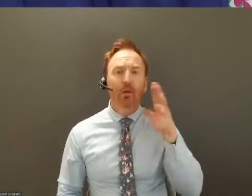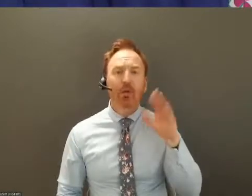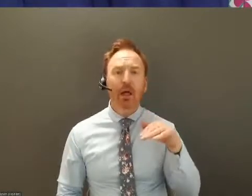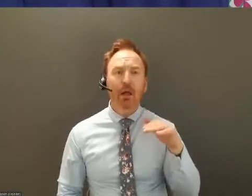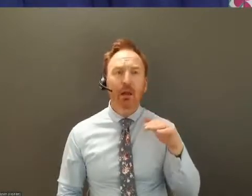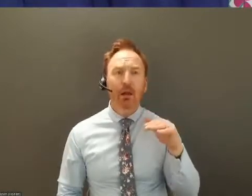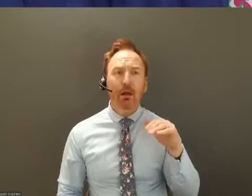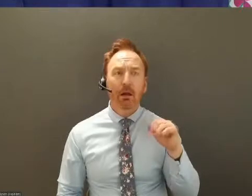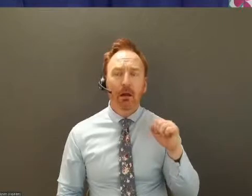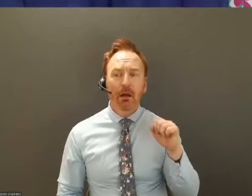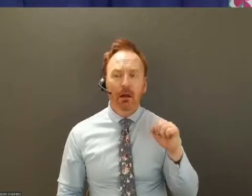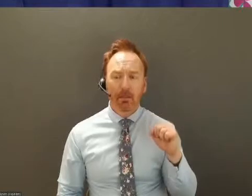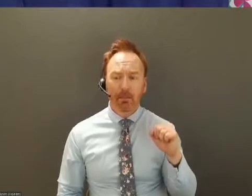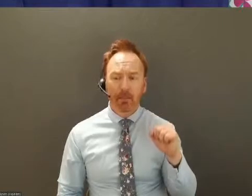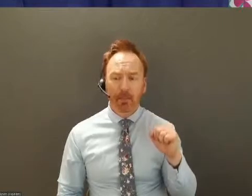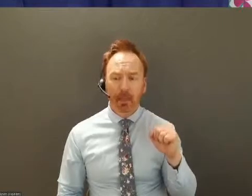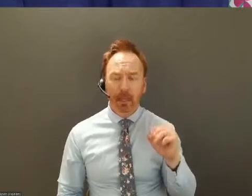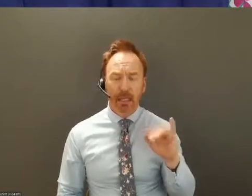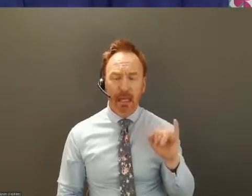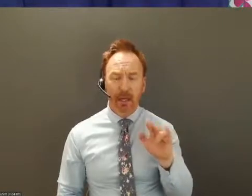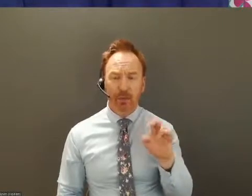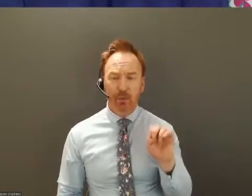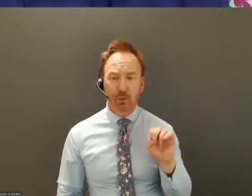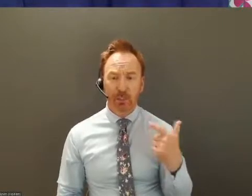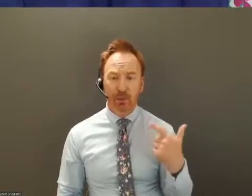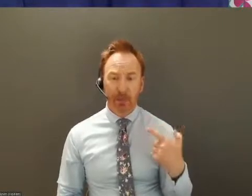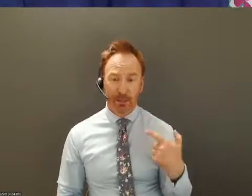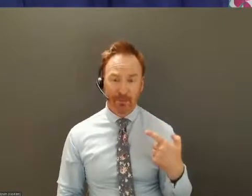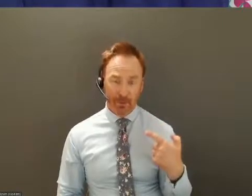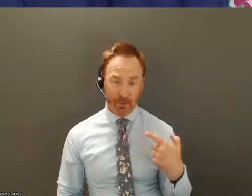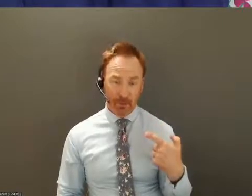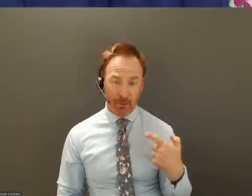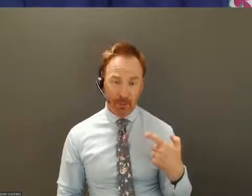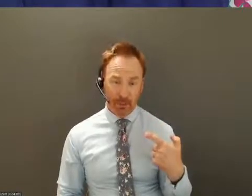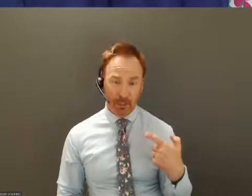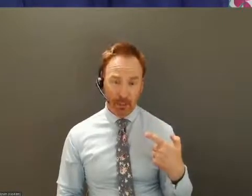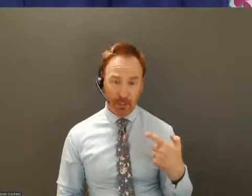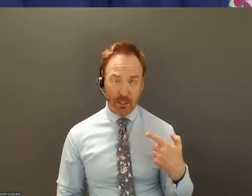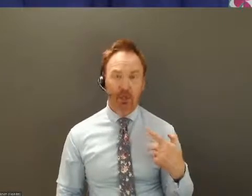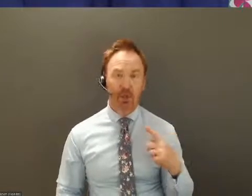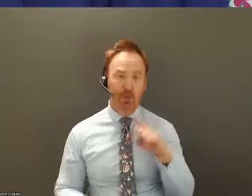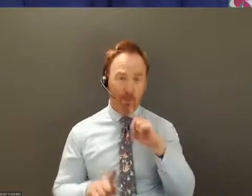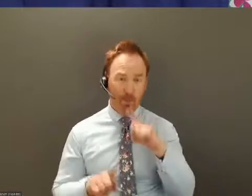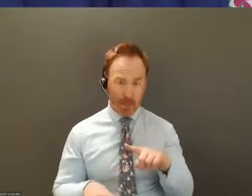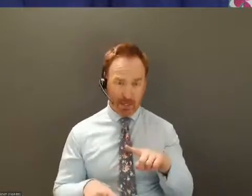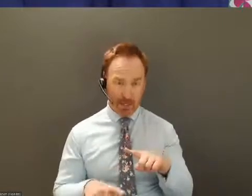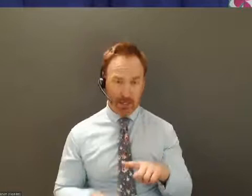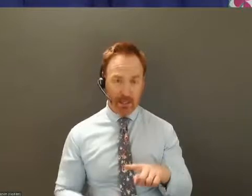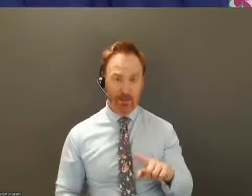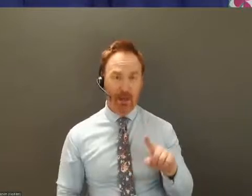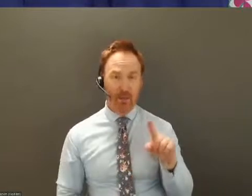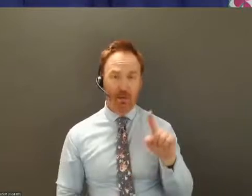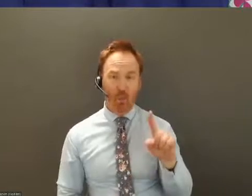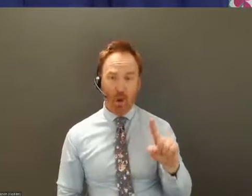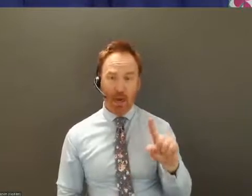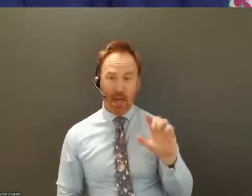benefit to the community and if we have students coming in that were staying here and were not